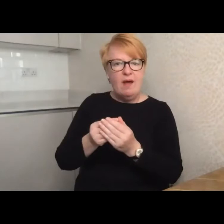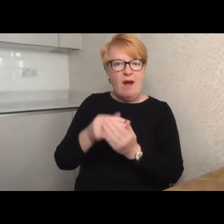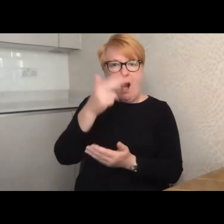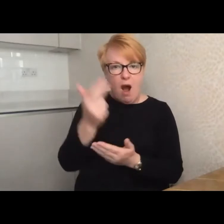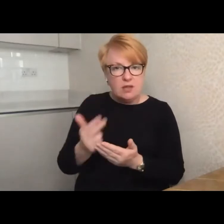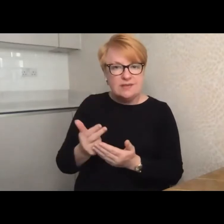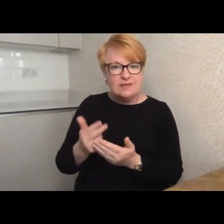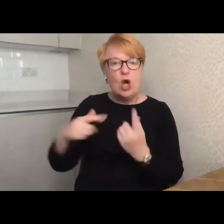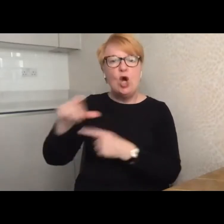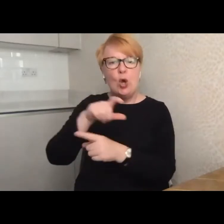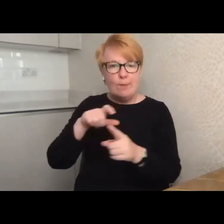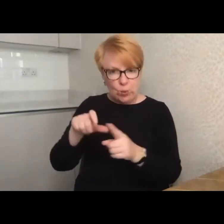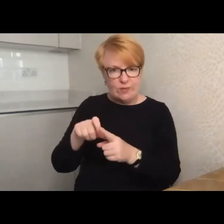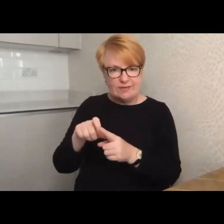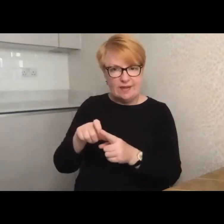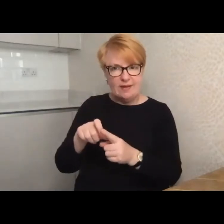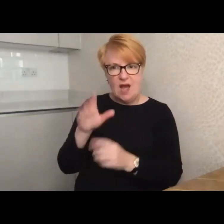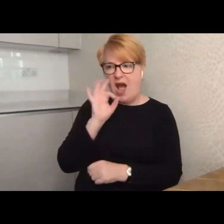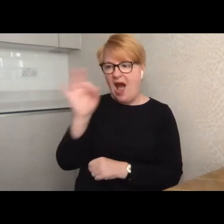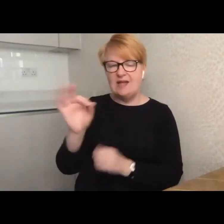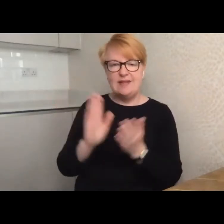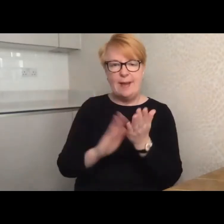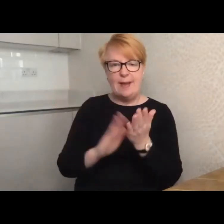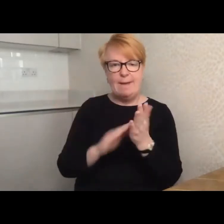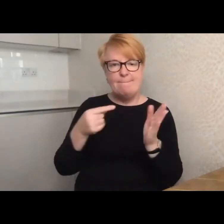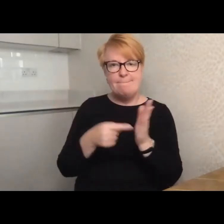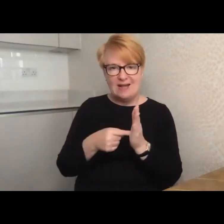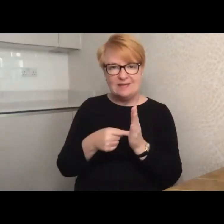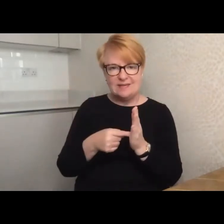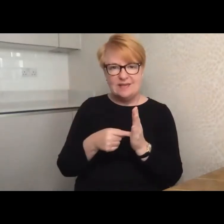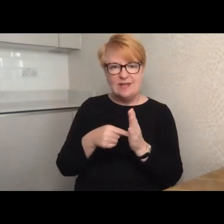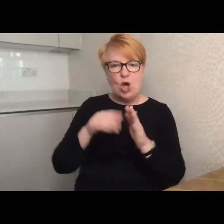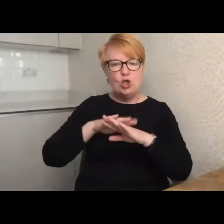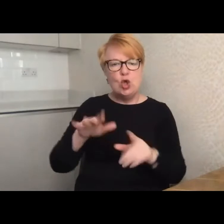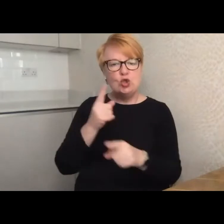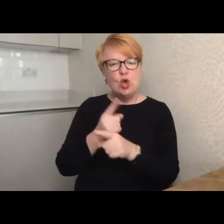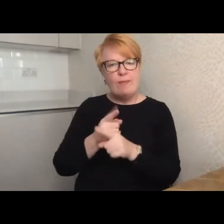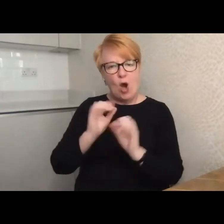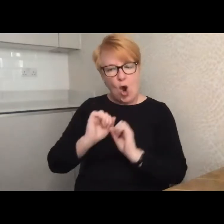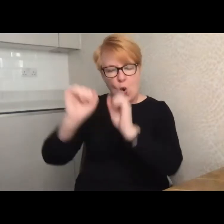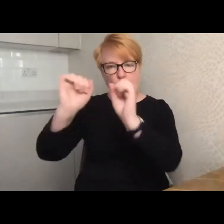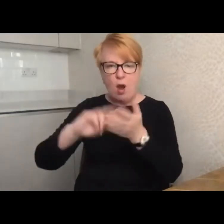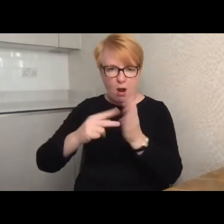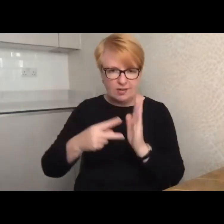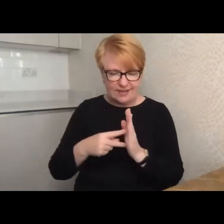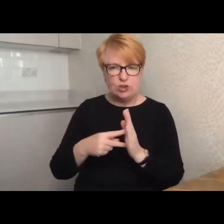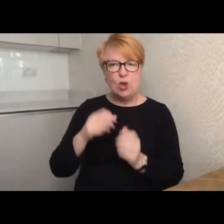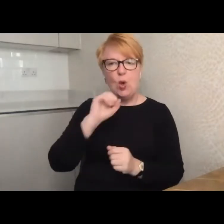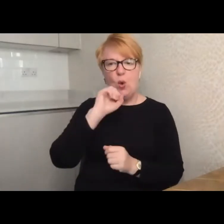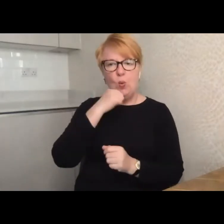And I have asked Mat and Nephertiti not to specifically talk about their organisation. So, they’ll be talking about - they'll be addressing the question in general.